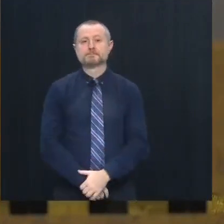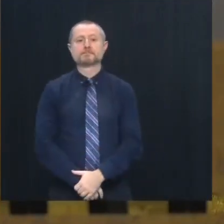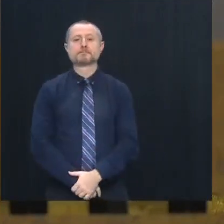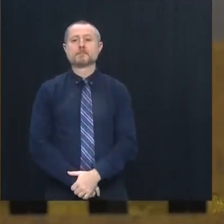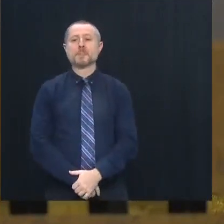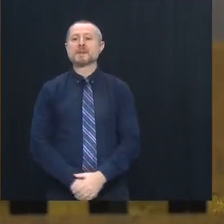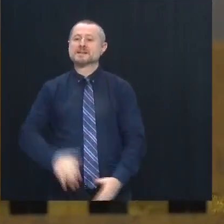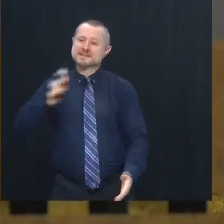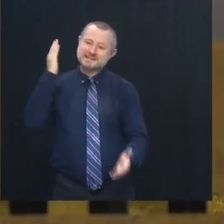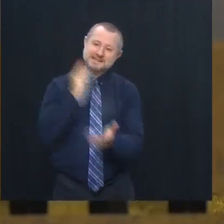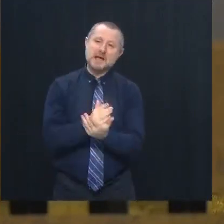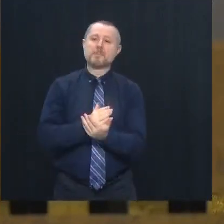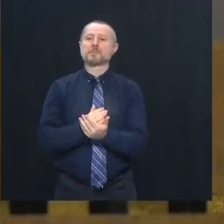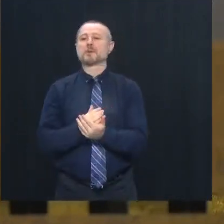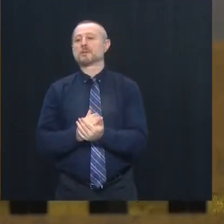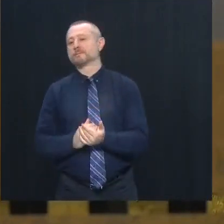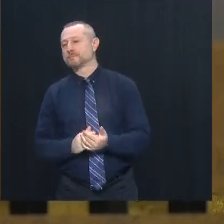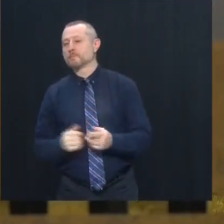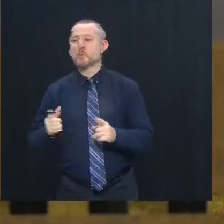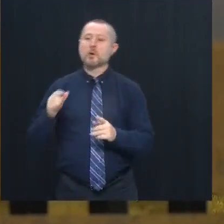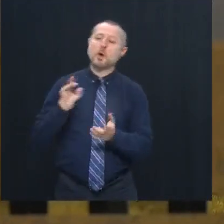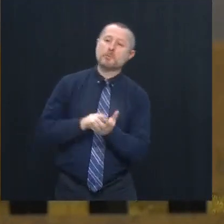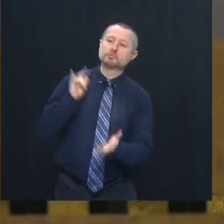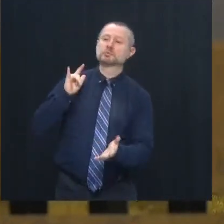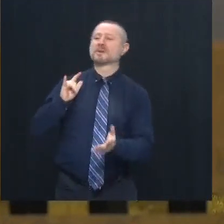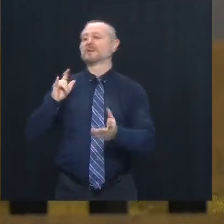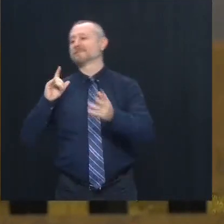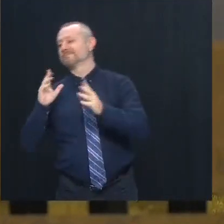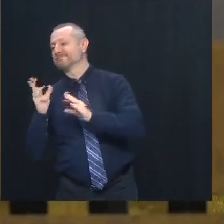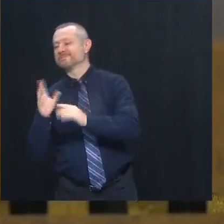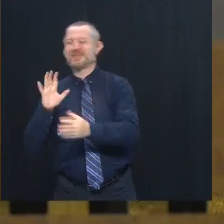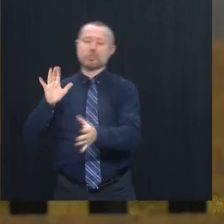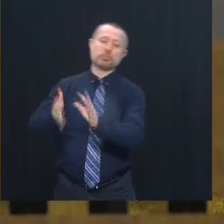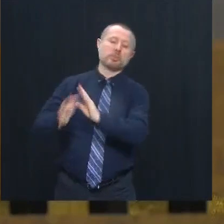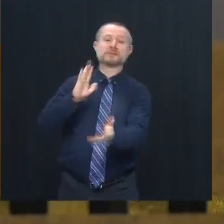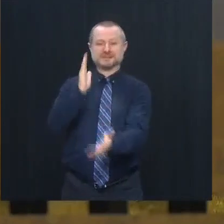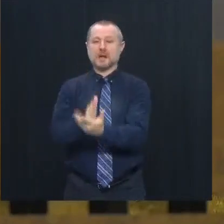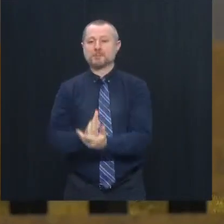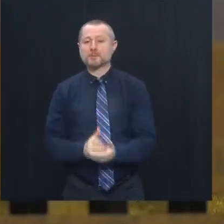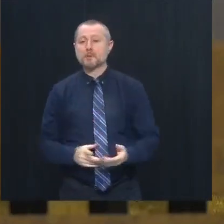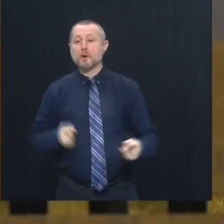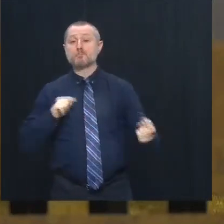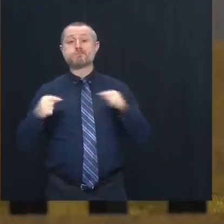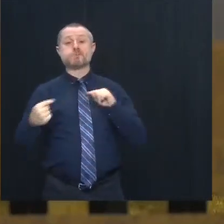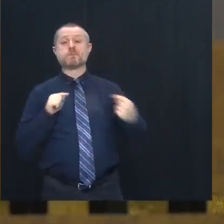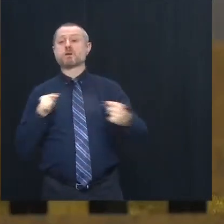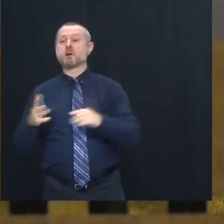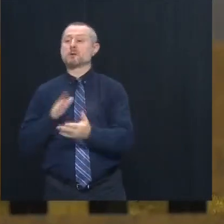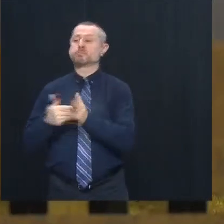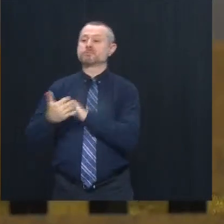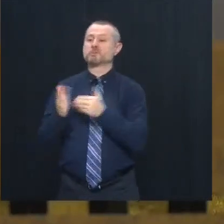WITH IT ANYMORE. PRESIDENT TRUMP MUST LEARN THE